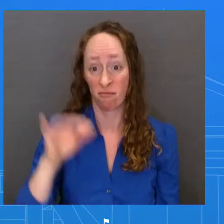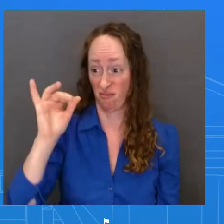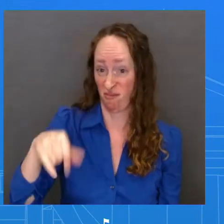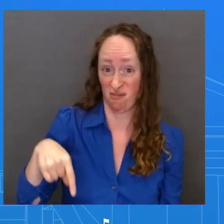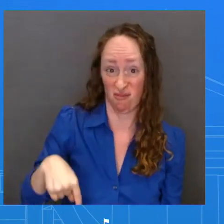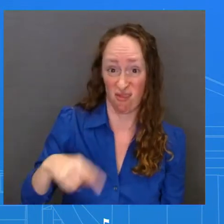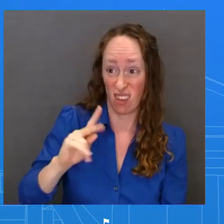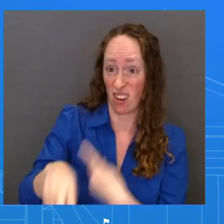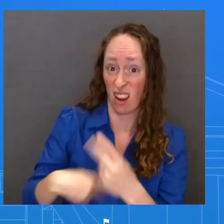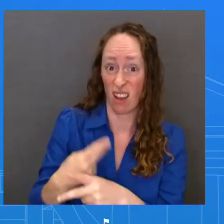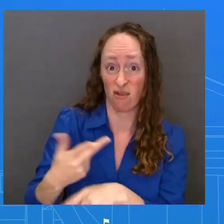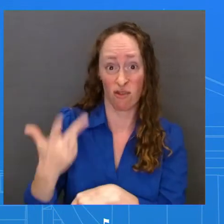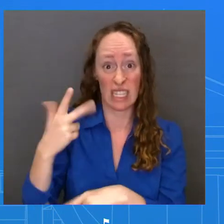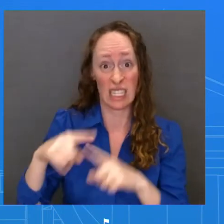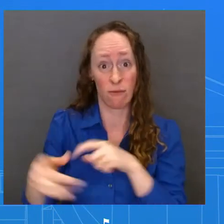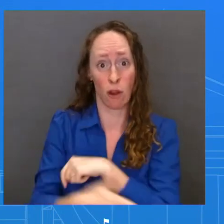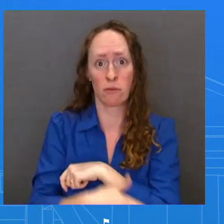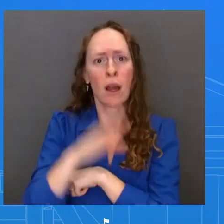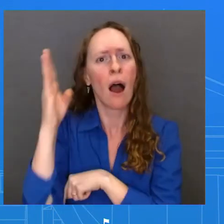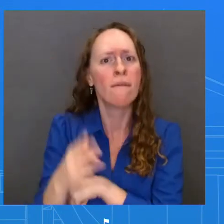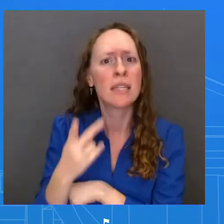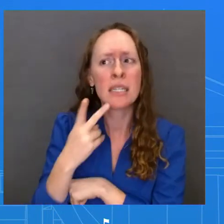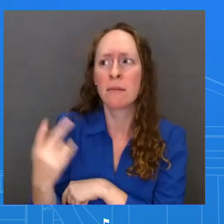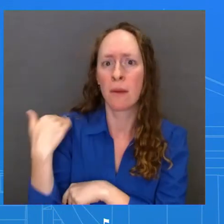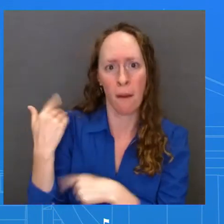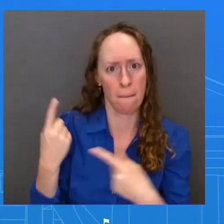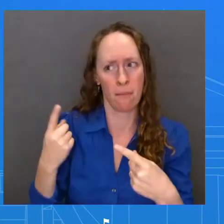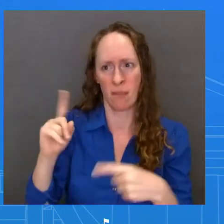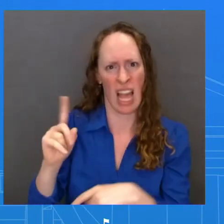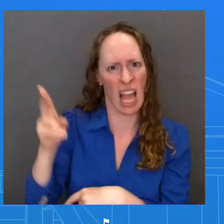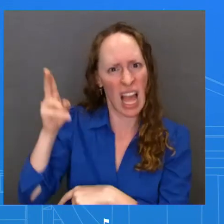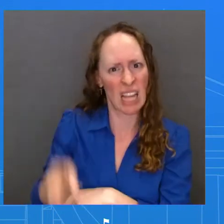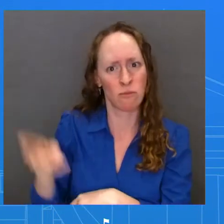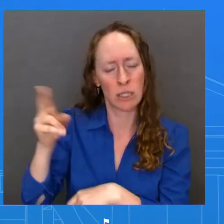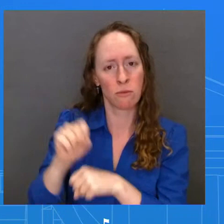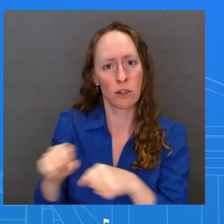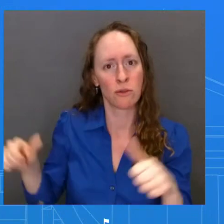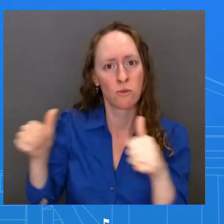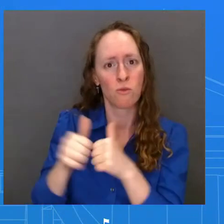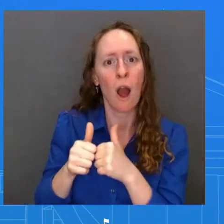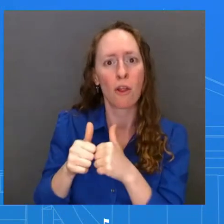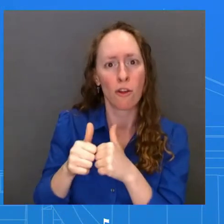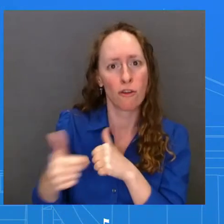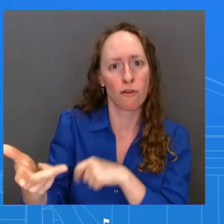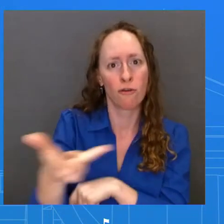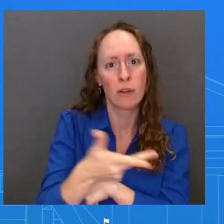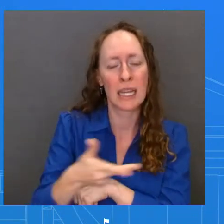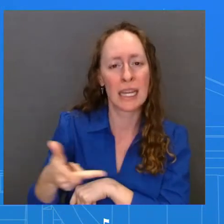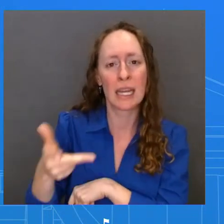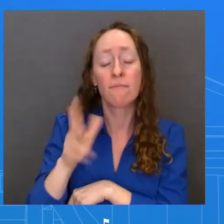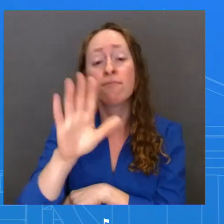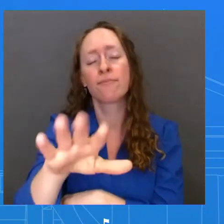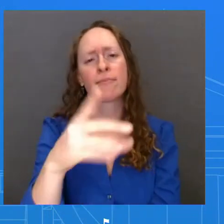Second, you can see in specific outcomes of today that same multiyear perspective.